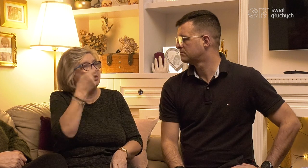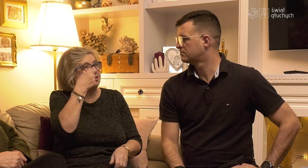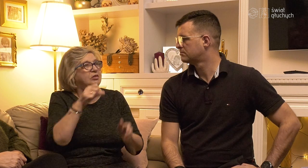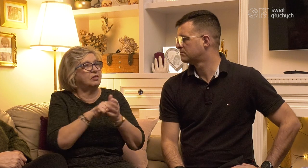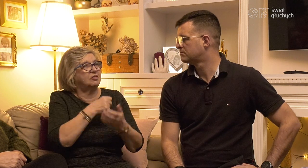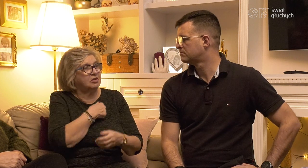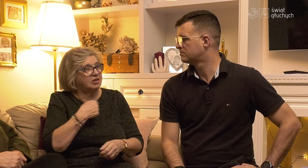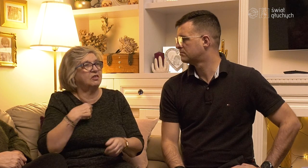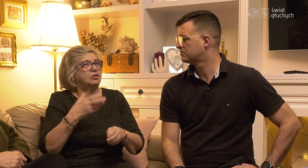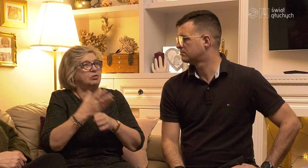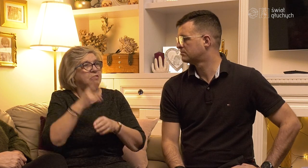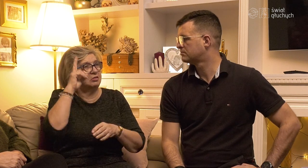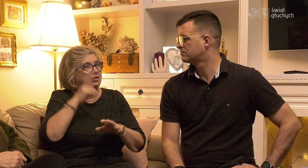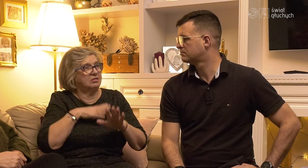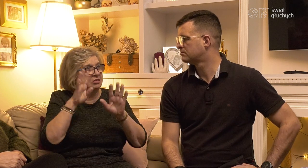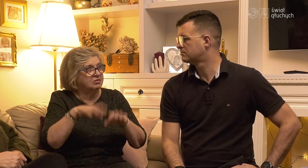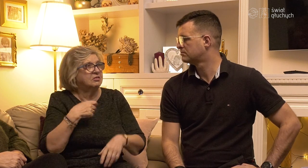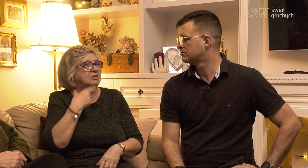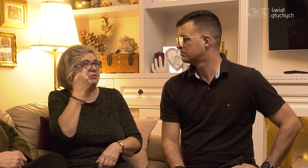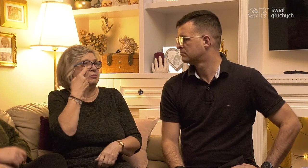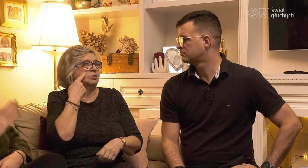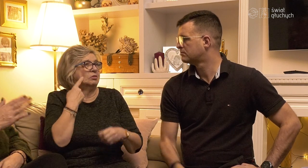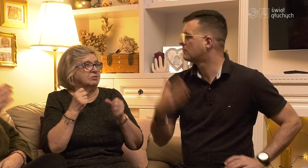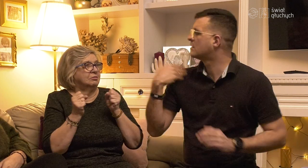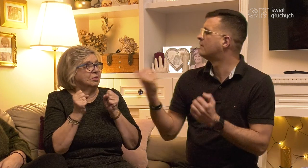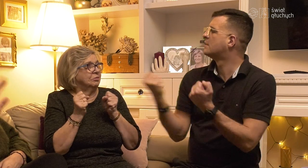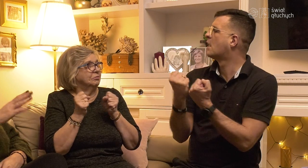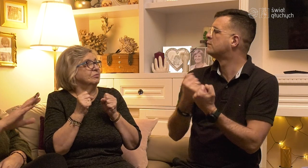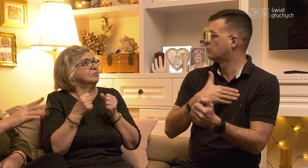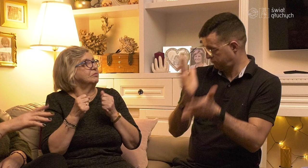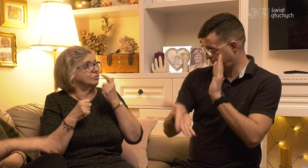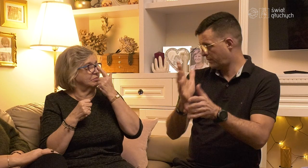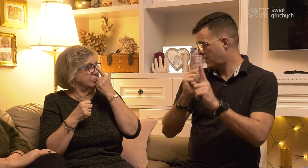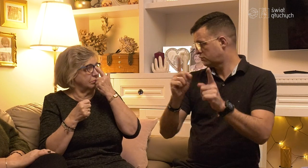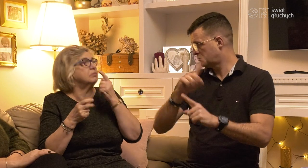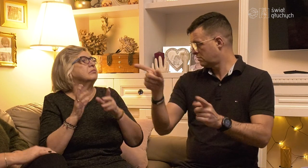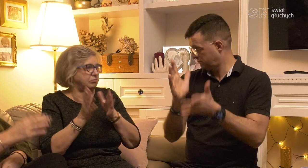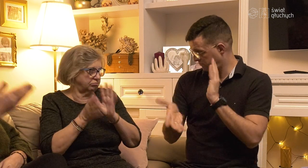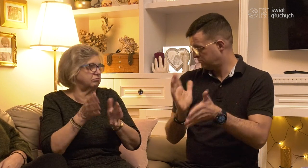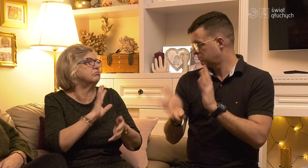my mother left me at the boarding school, and I cried. [Rafał]: Krakow, in a school in Krakow, the teachers signed?